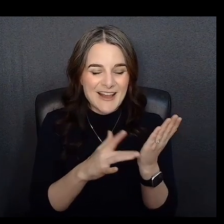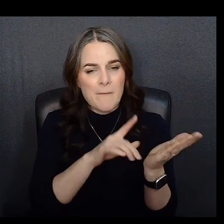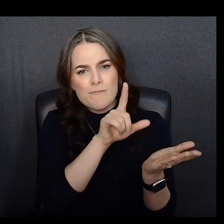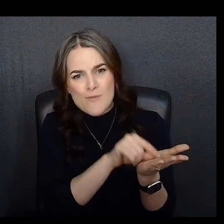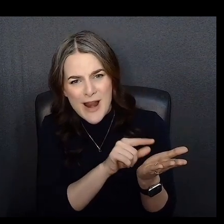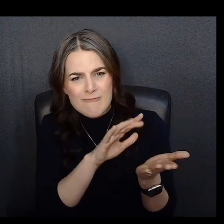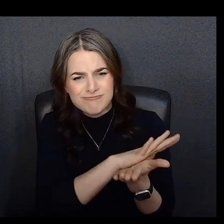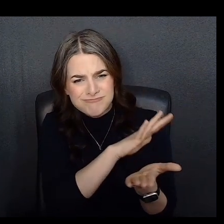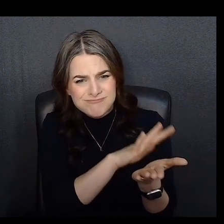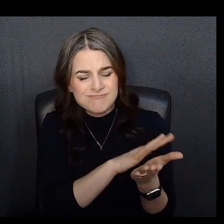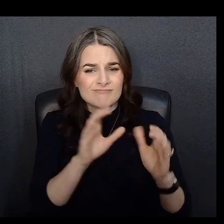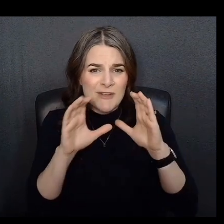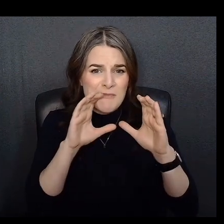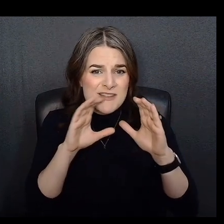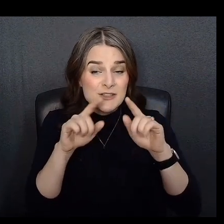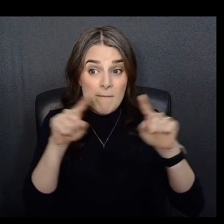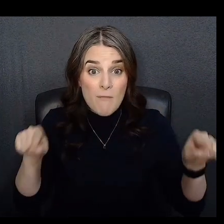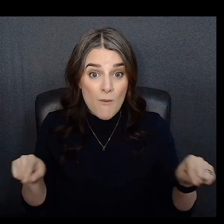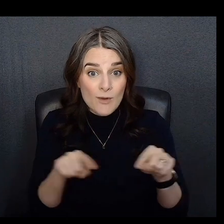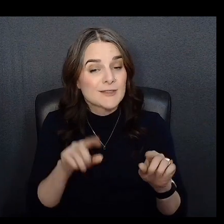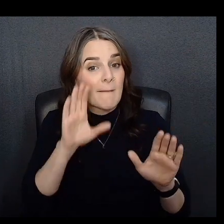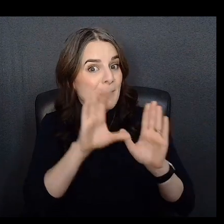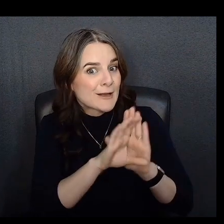picture cards, things like that. So we're going to be really focusing